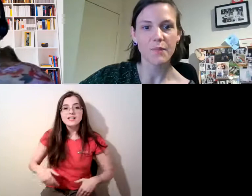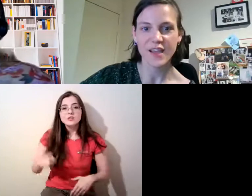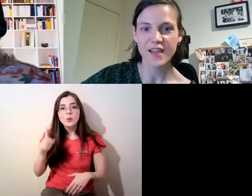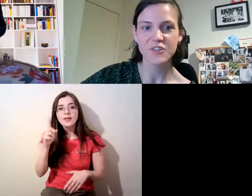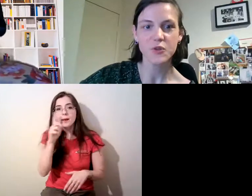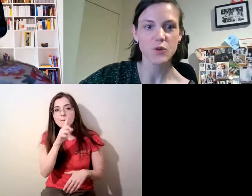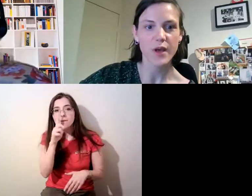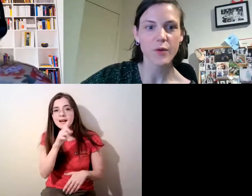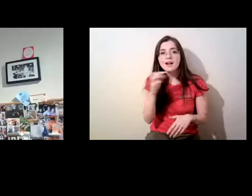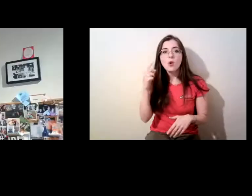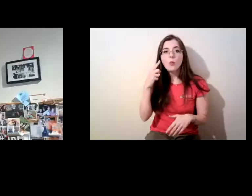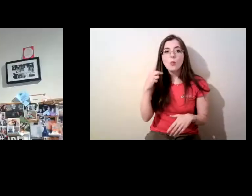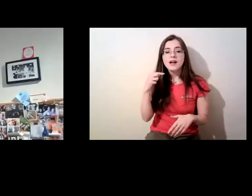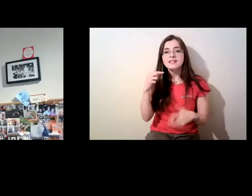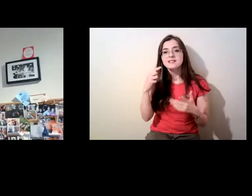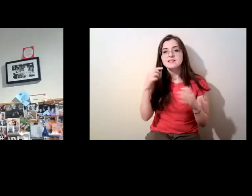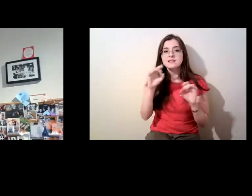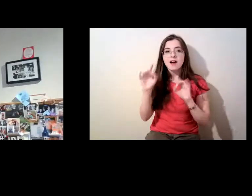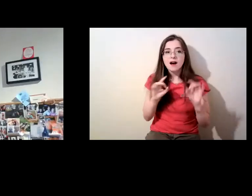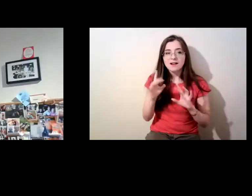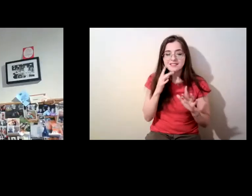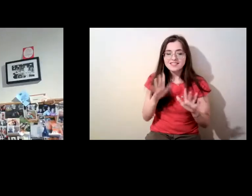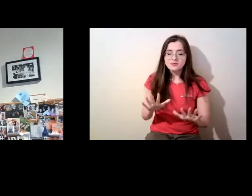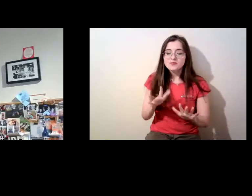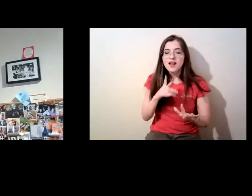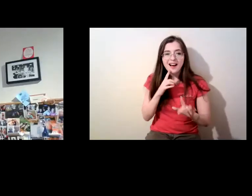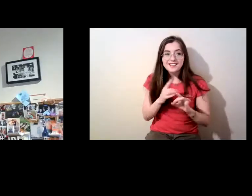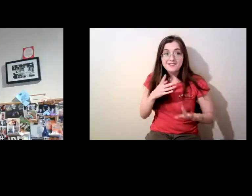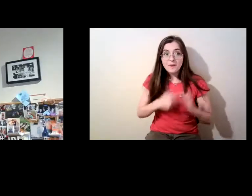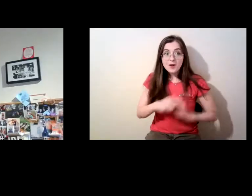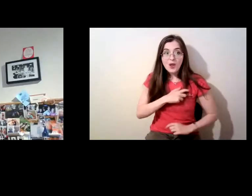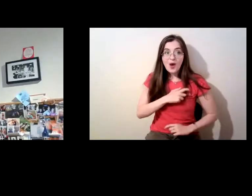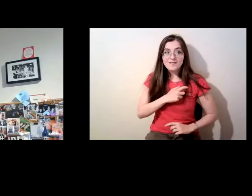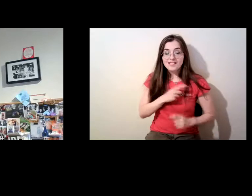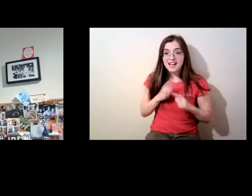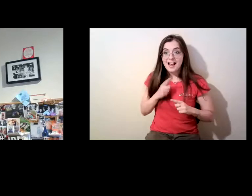i tend to talk quite quickly when i get nervous so come and please interrupt me if i'm going too fast